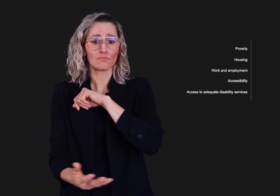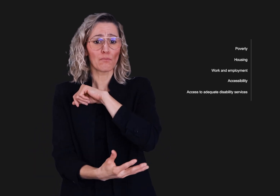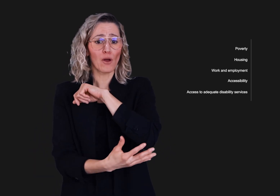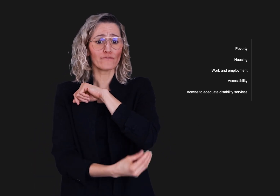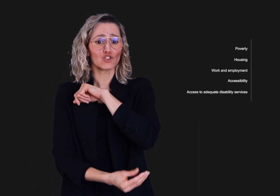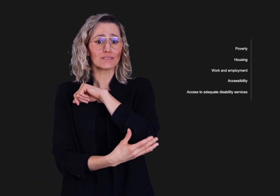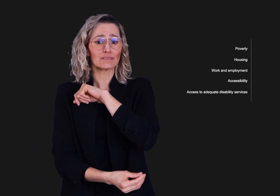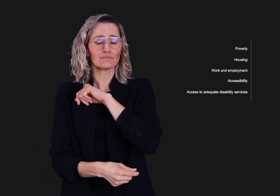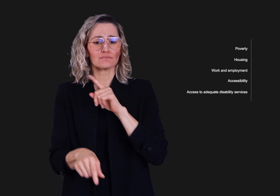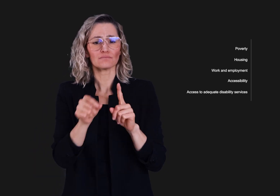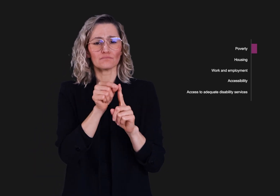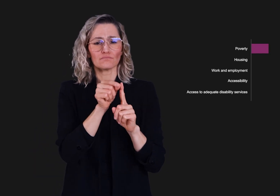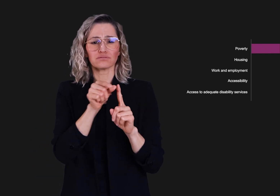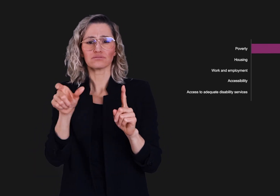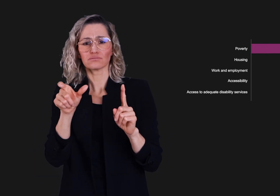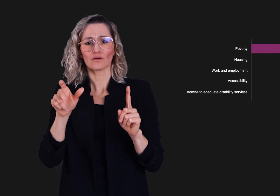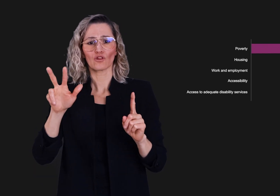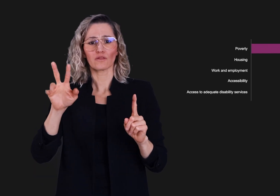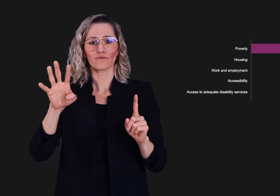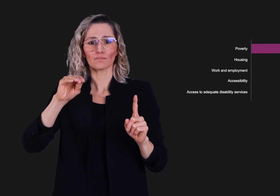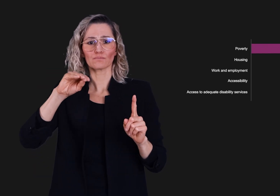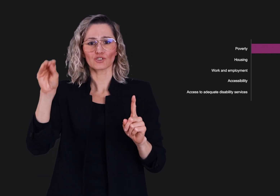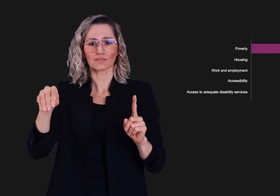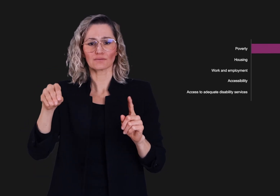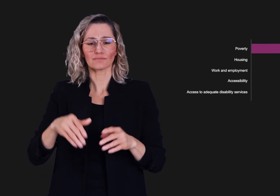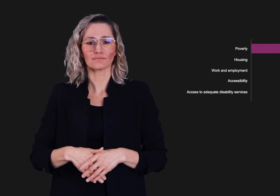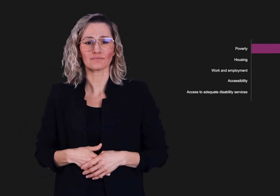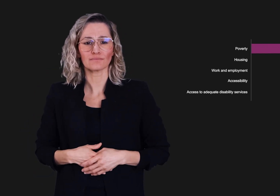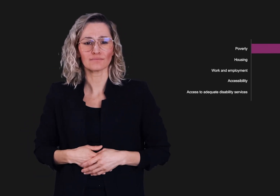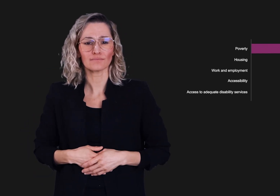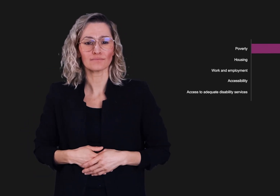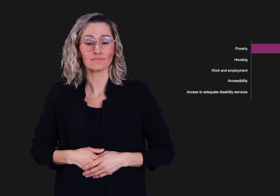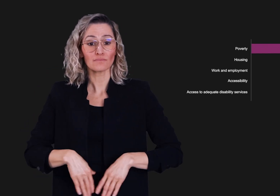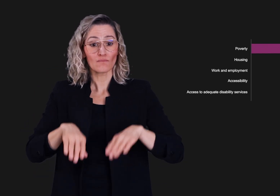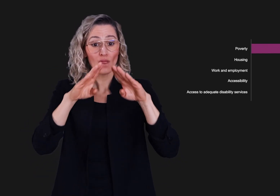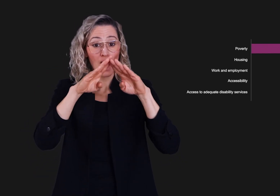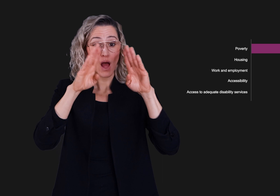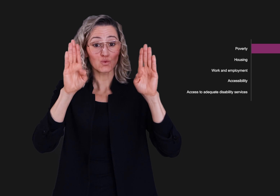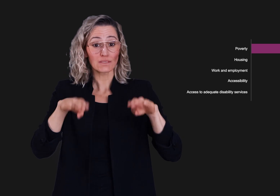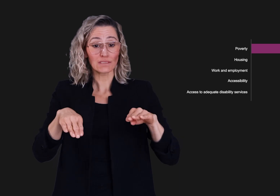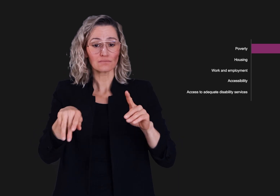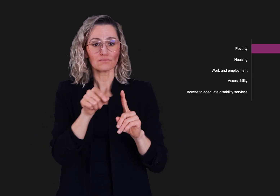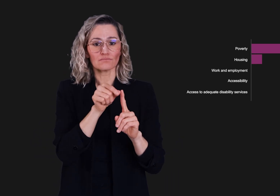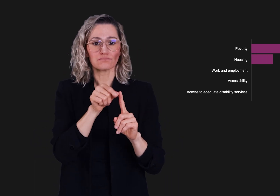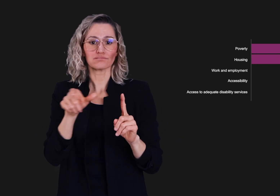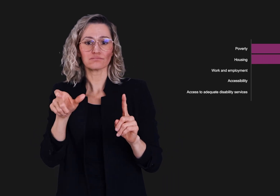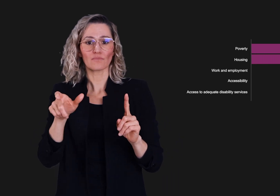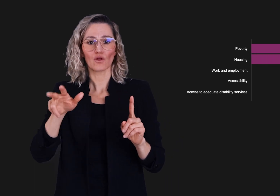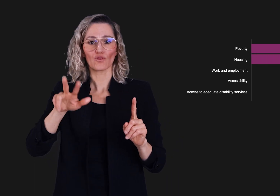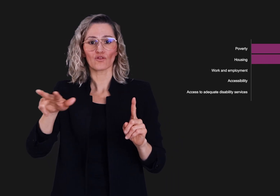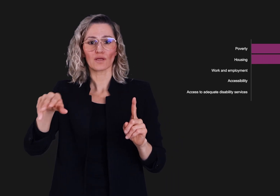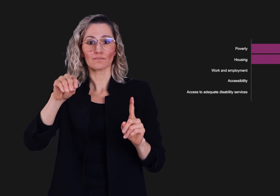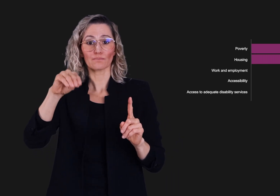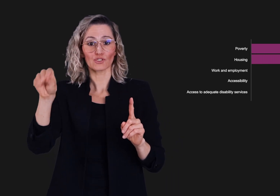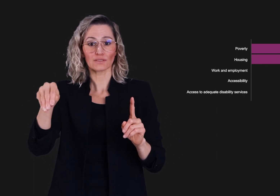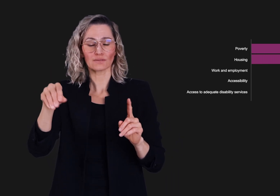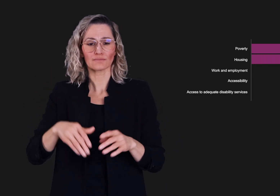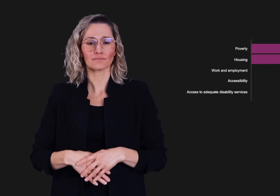Poverty - 34% Housing - 33%